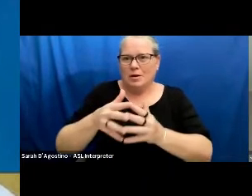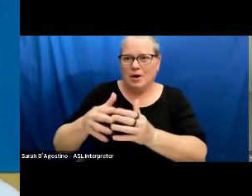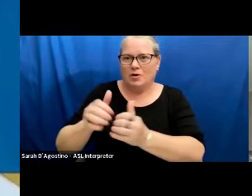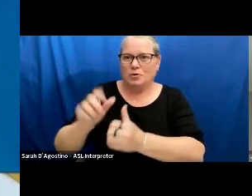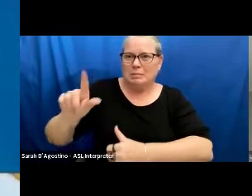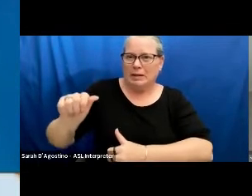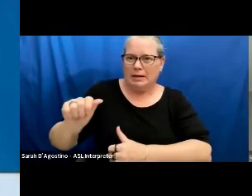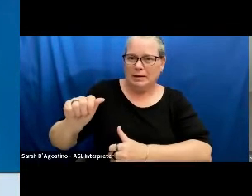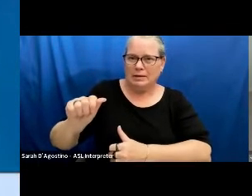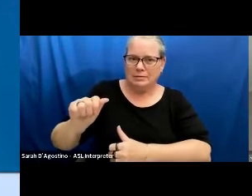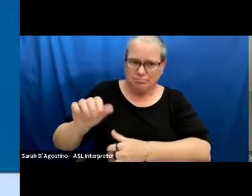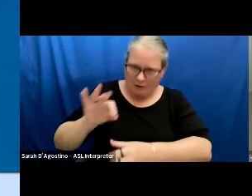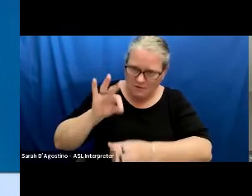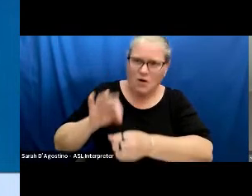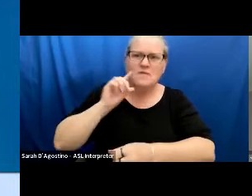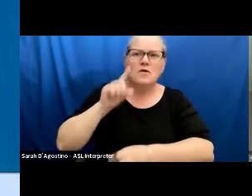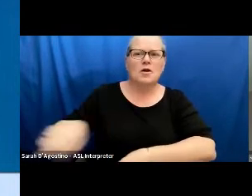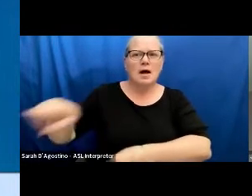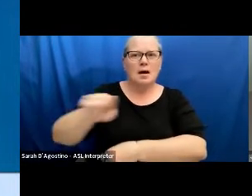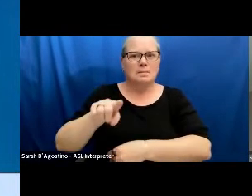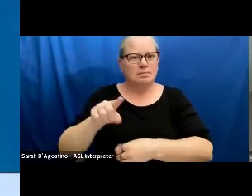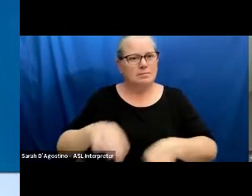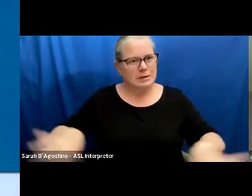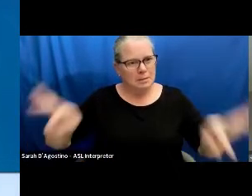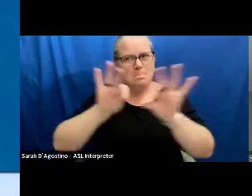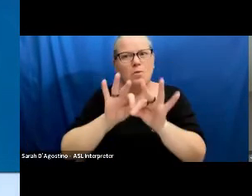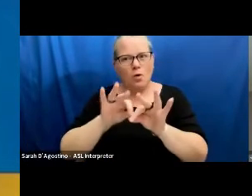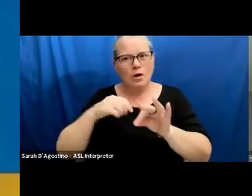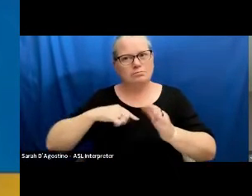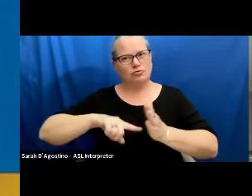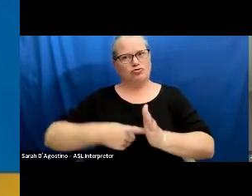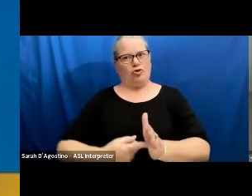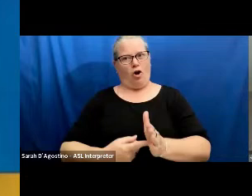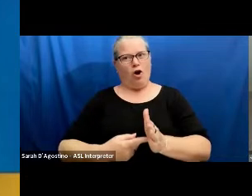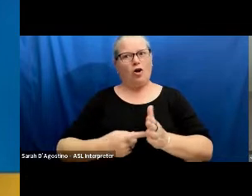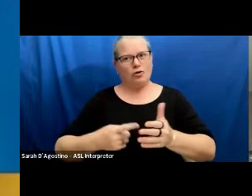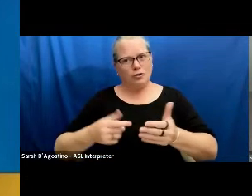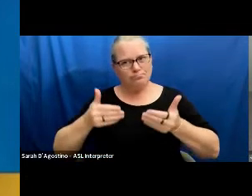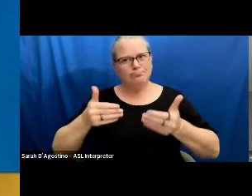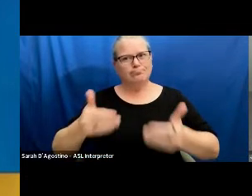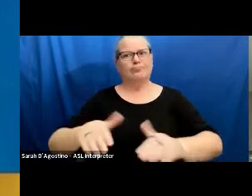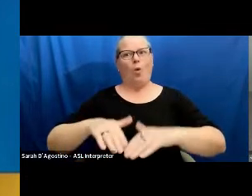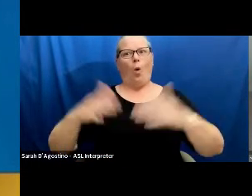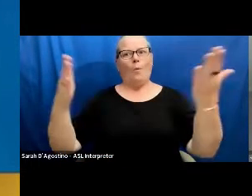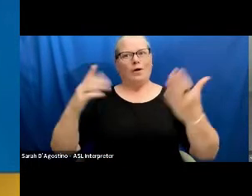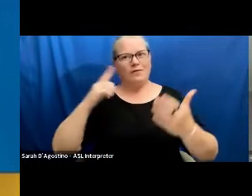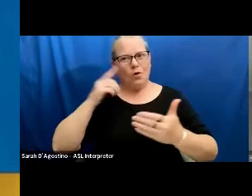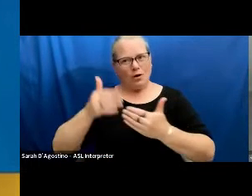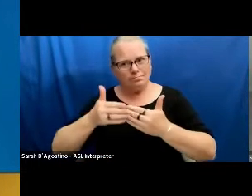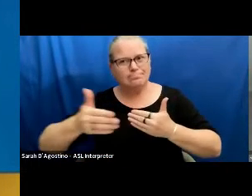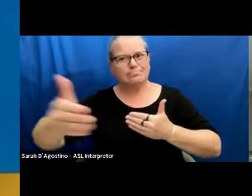we must pave the way it's important for those of us with disabilities to vote because that is